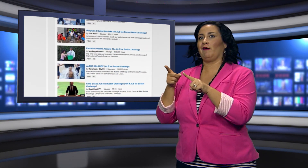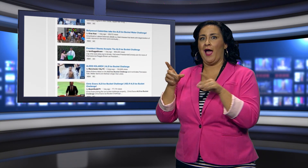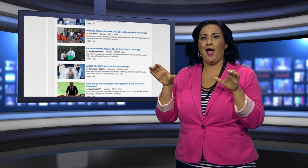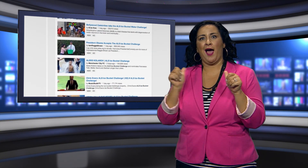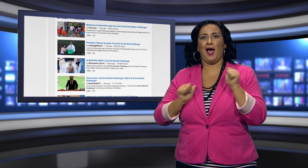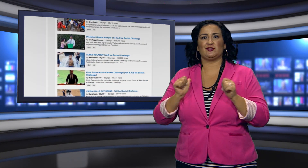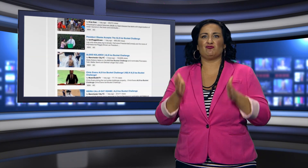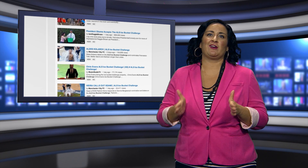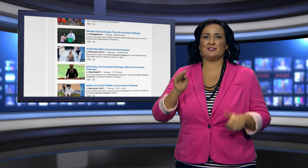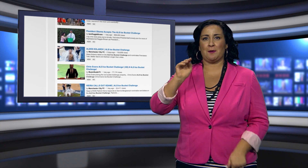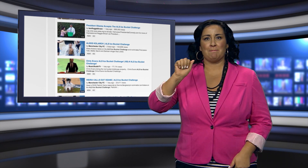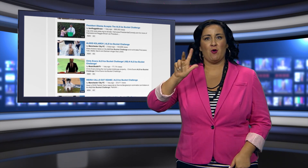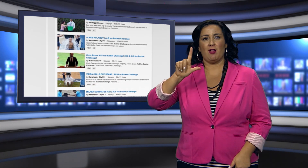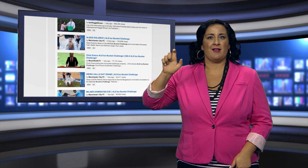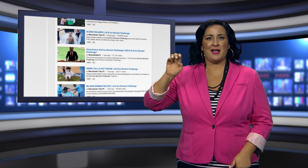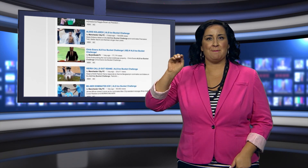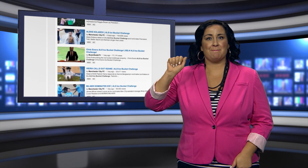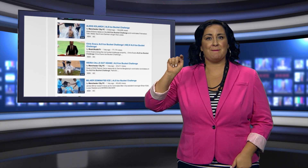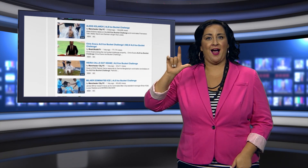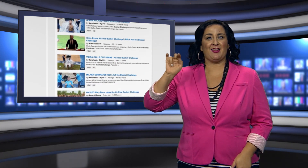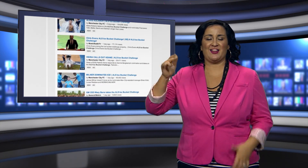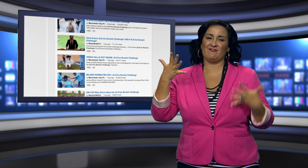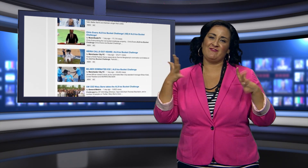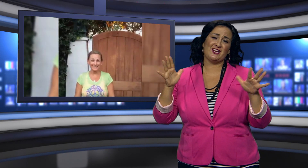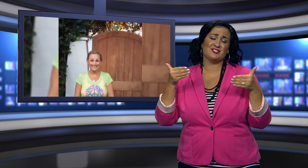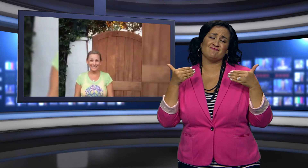Marlee Matlin have accepted the challenge.